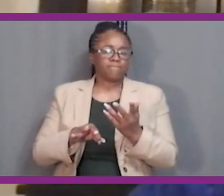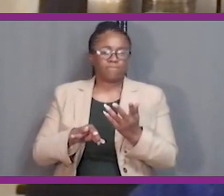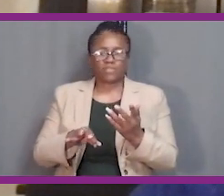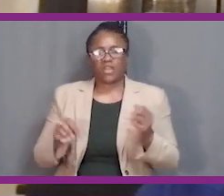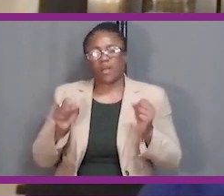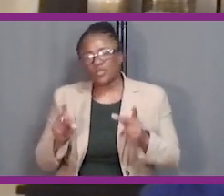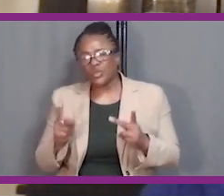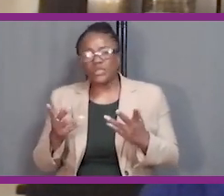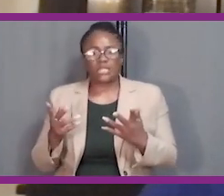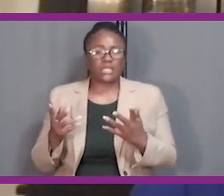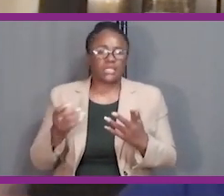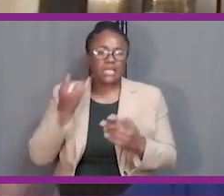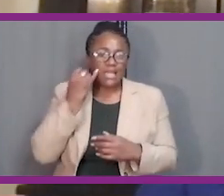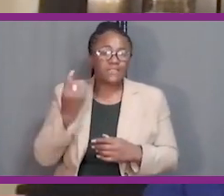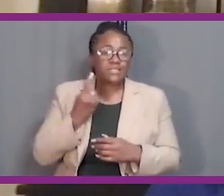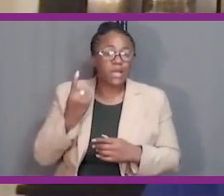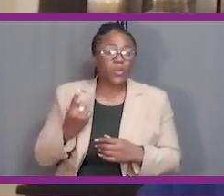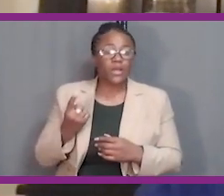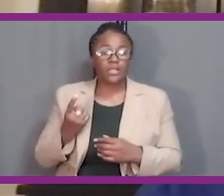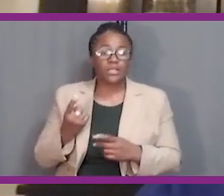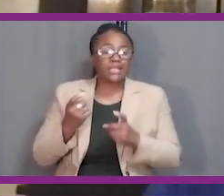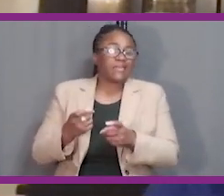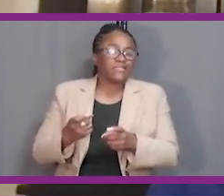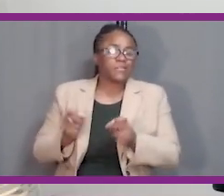the rights that they have on the books. Mia Mingus: